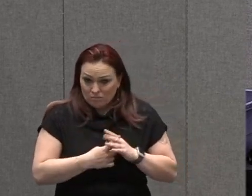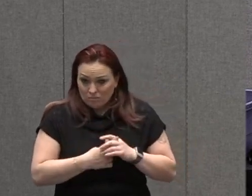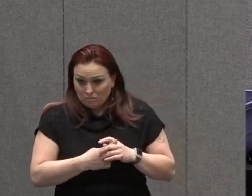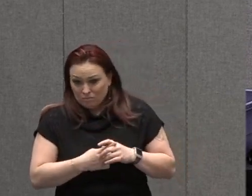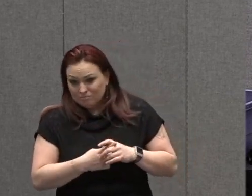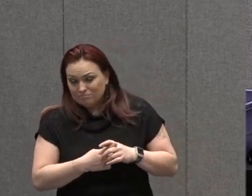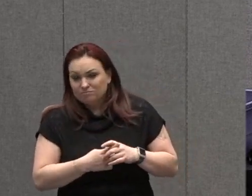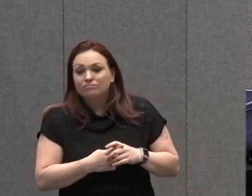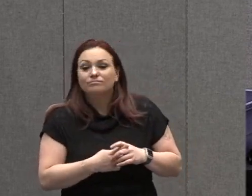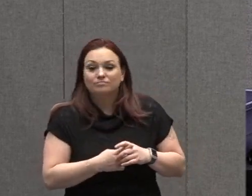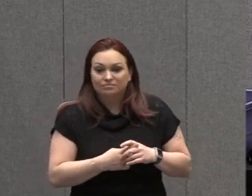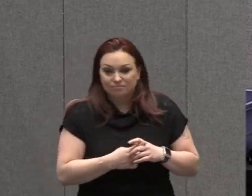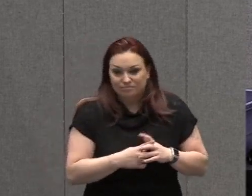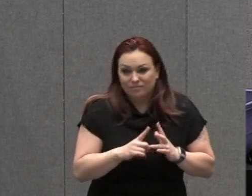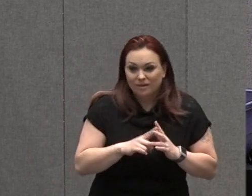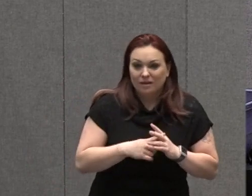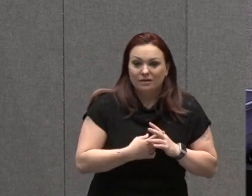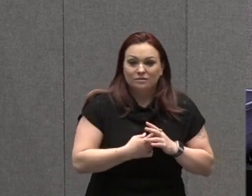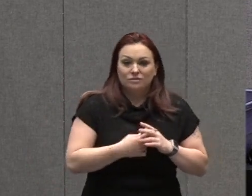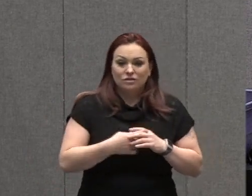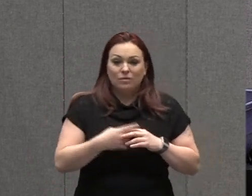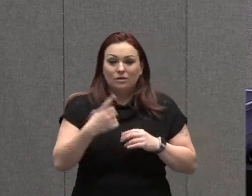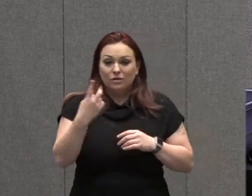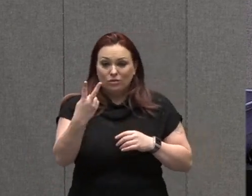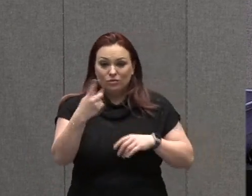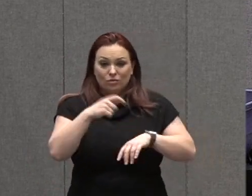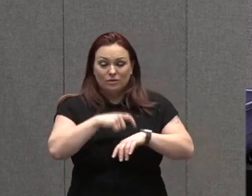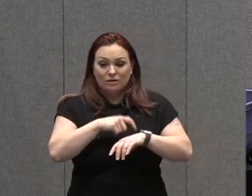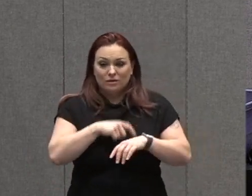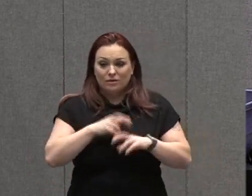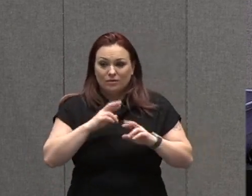Let's start with you two times. Okay, here I go.